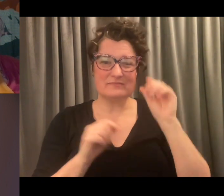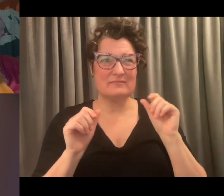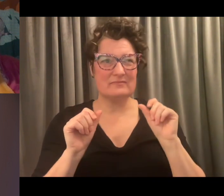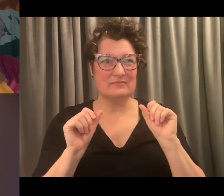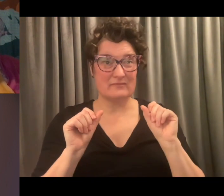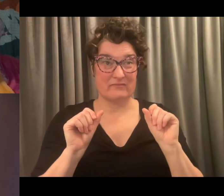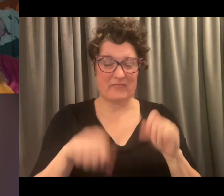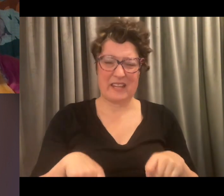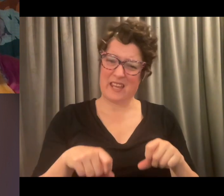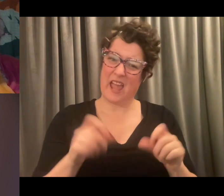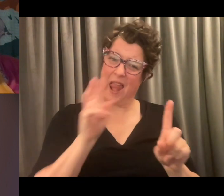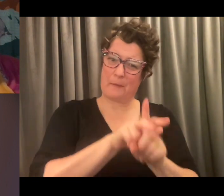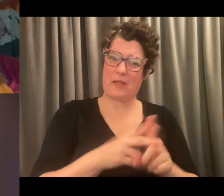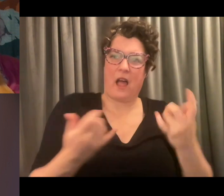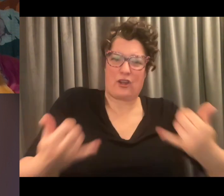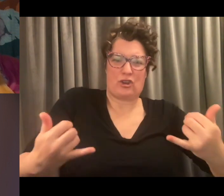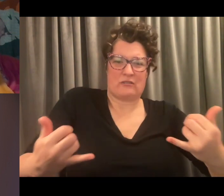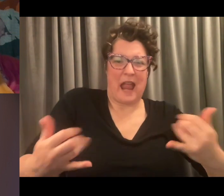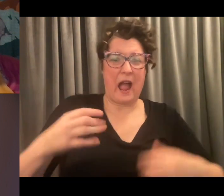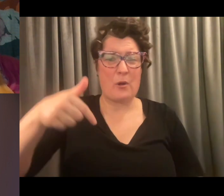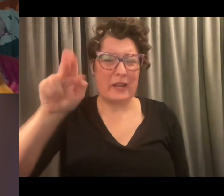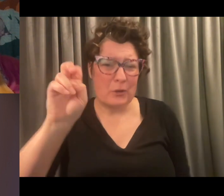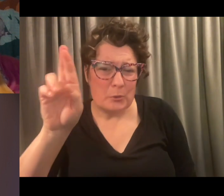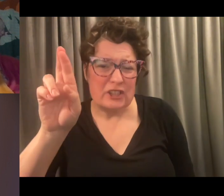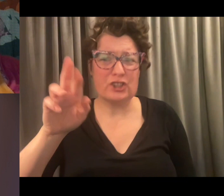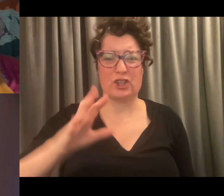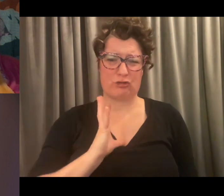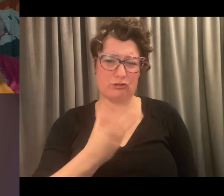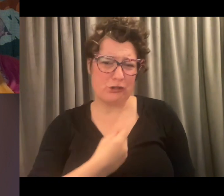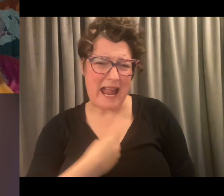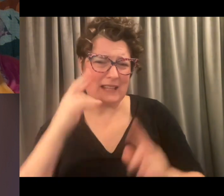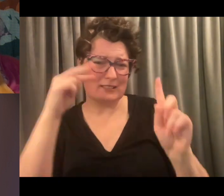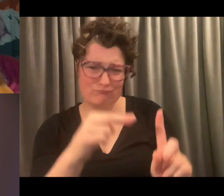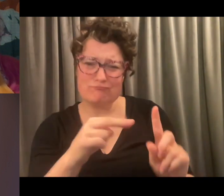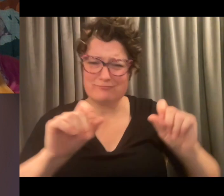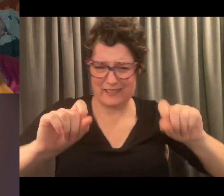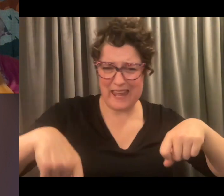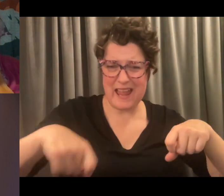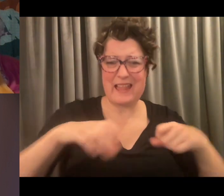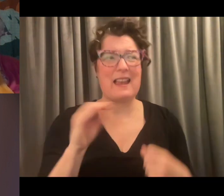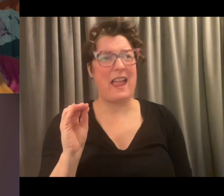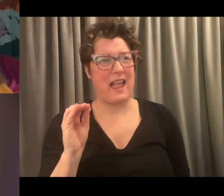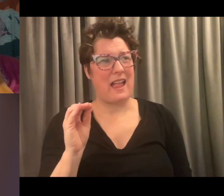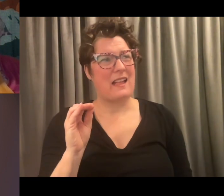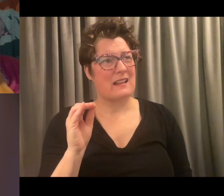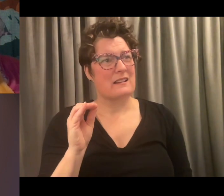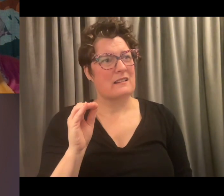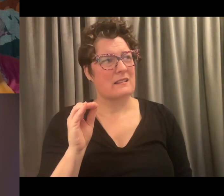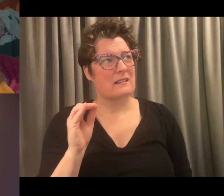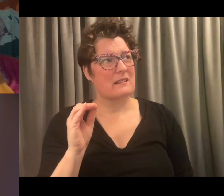very trans and find things that are like delightful and meaningful to us